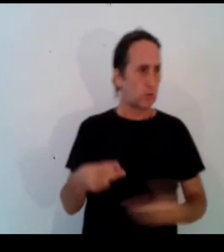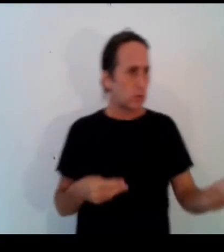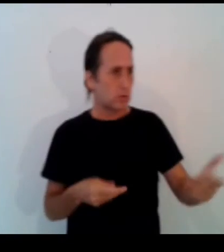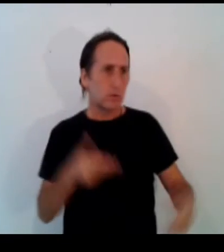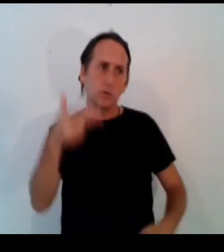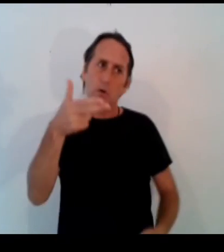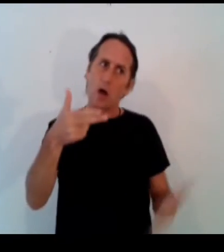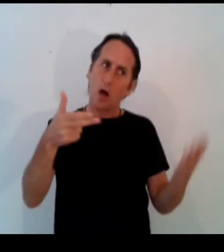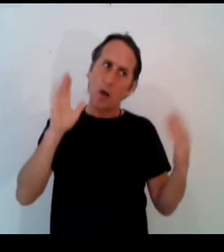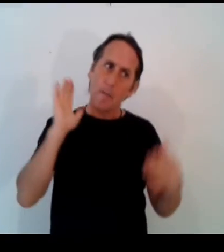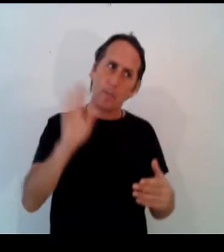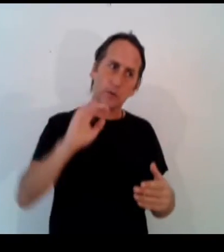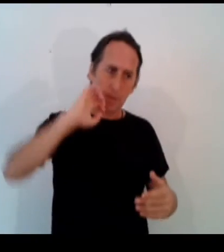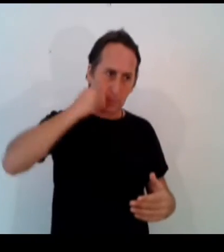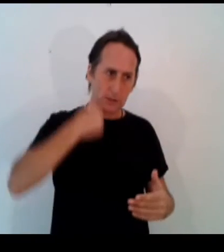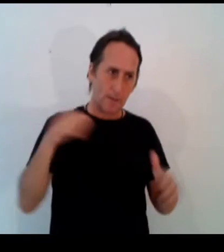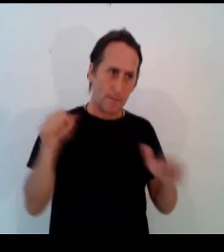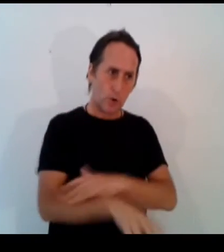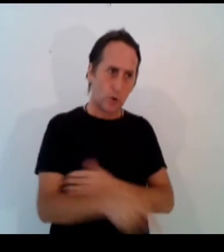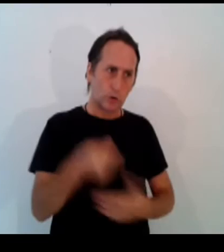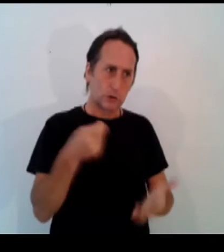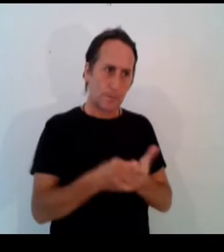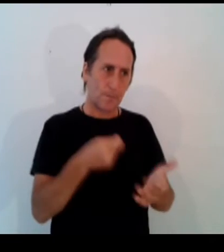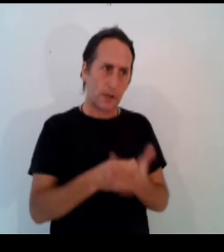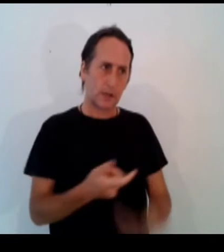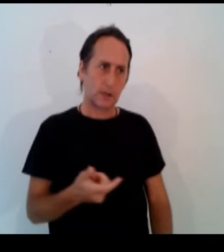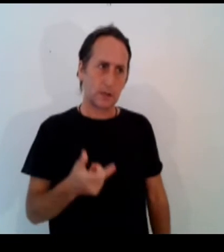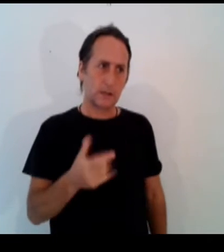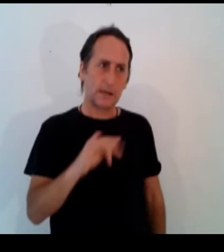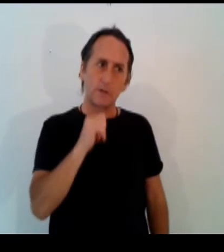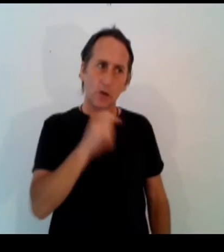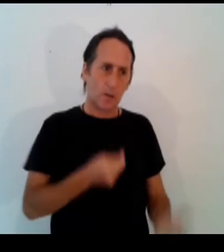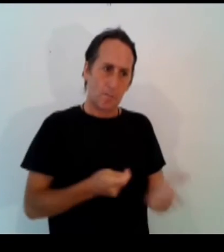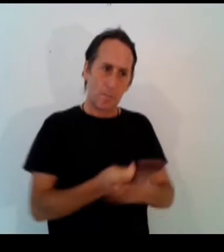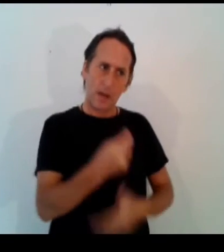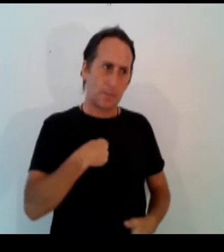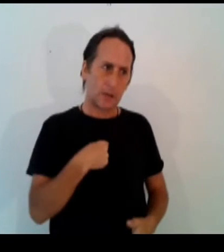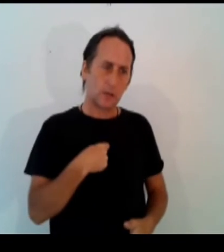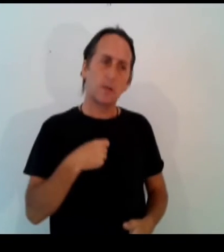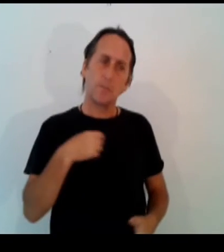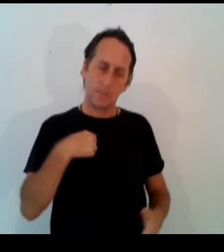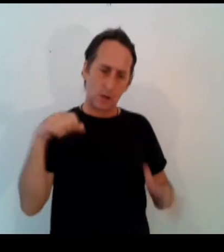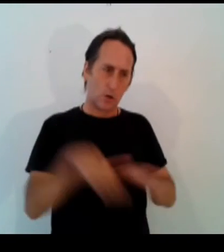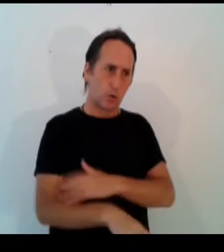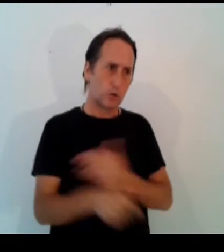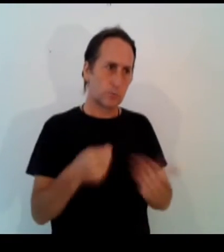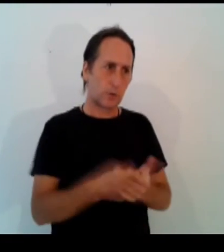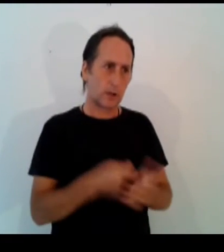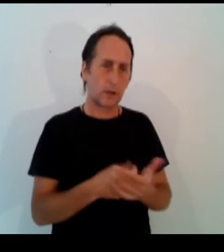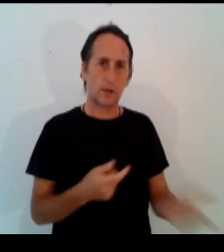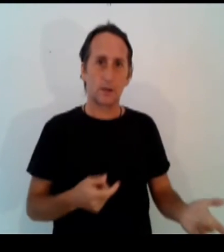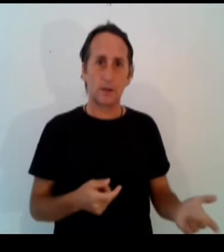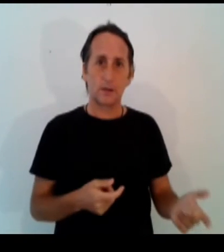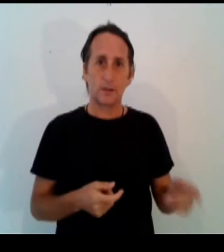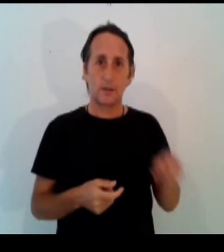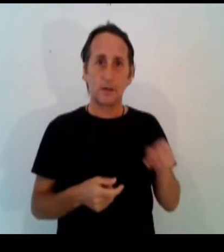And the mafia guy says "You have to...I'm losing..I've lost my earnings here if you don't pay"